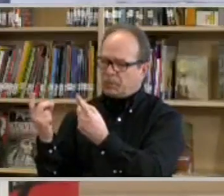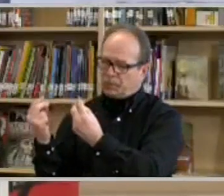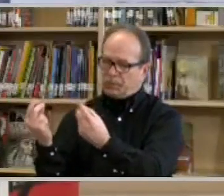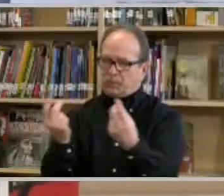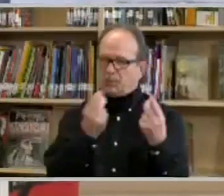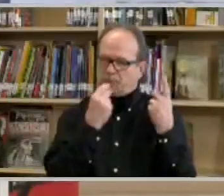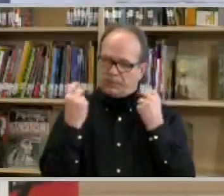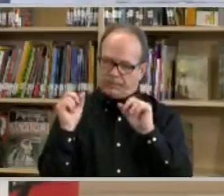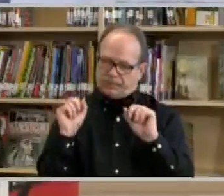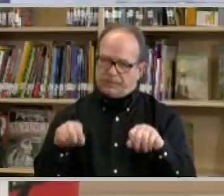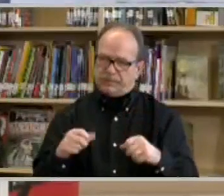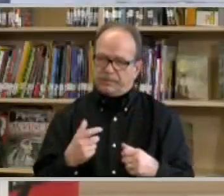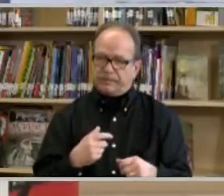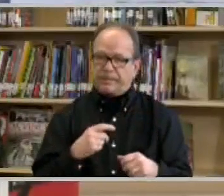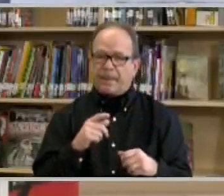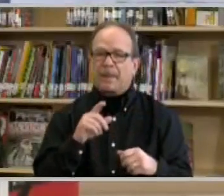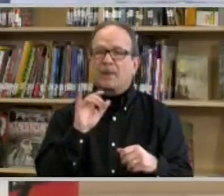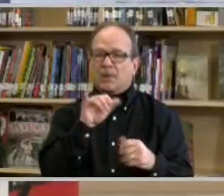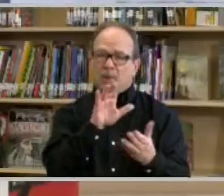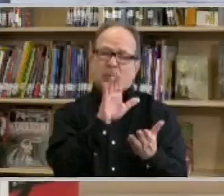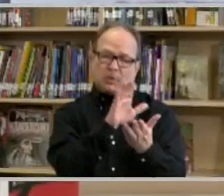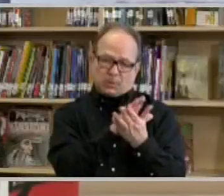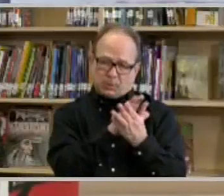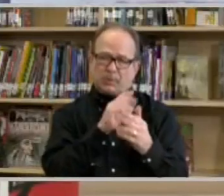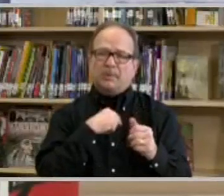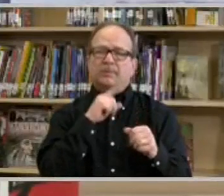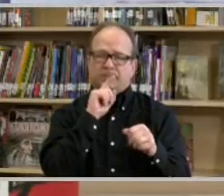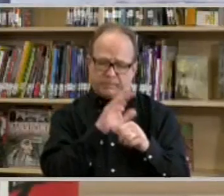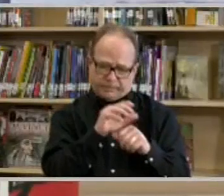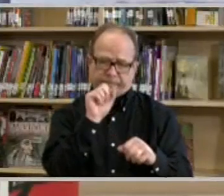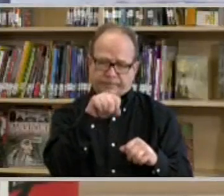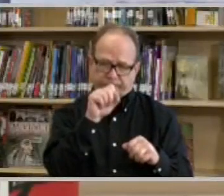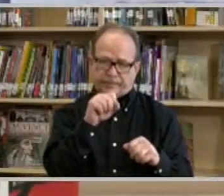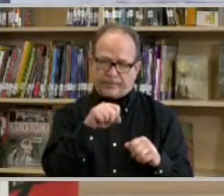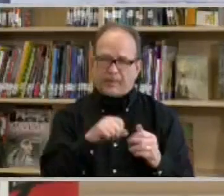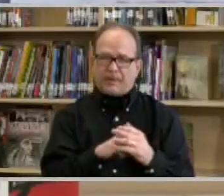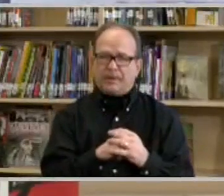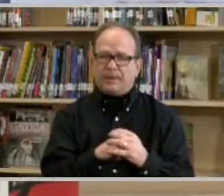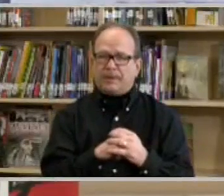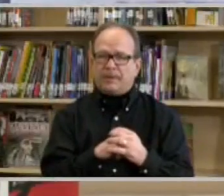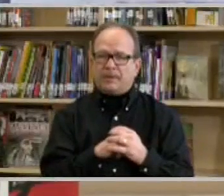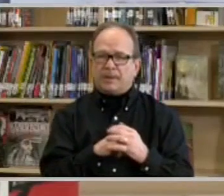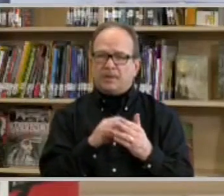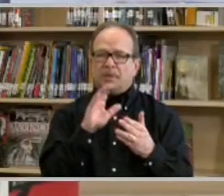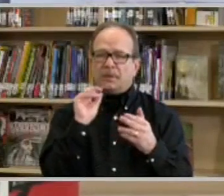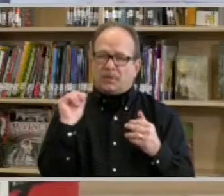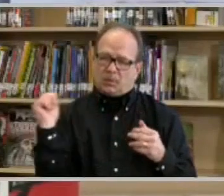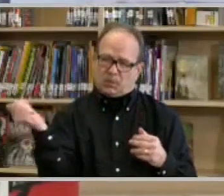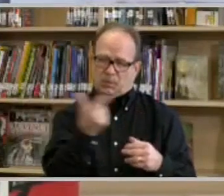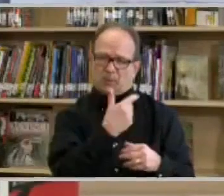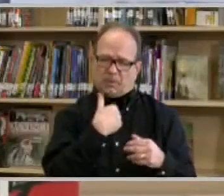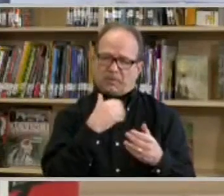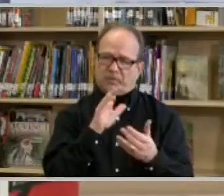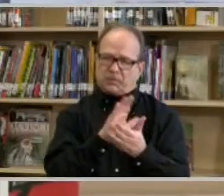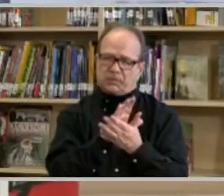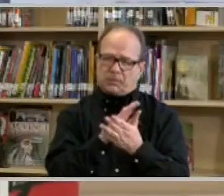OPPORTUNITY. OUR COMMITMENT TO THE SCHOOLS IS REAL, AND WE HAVE TO MAKE SURE